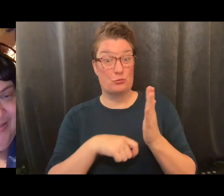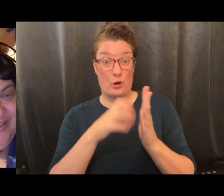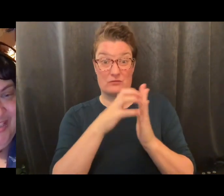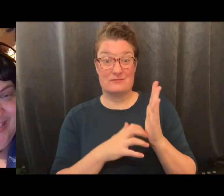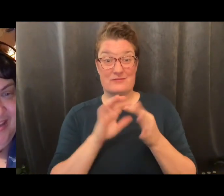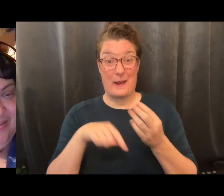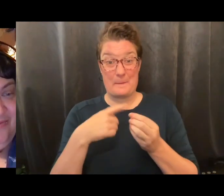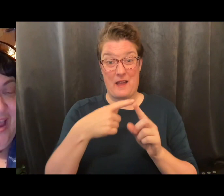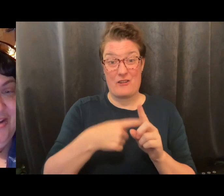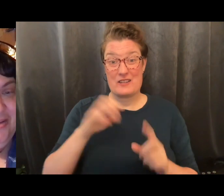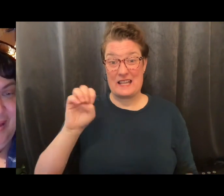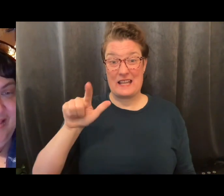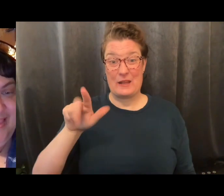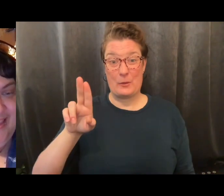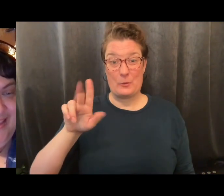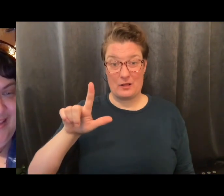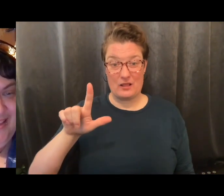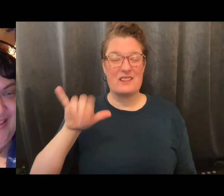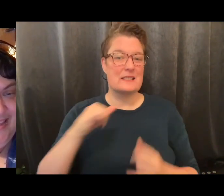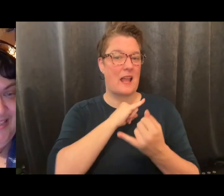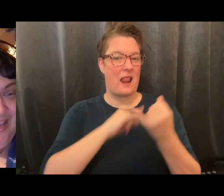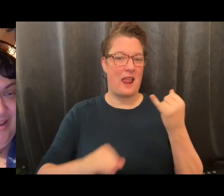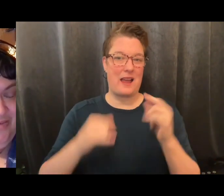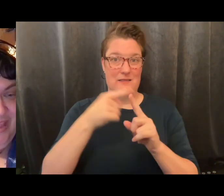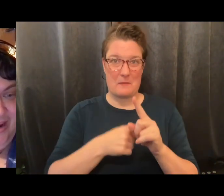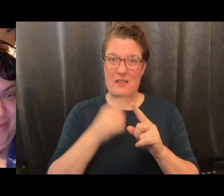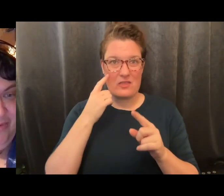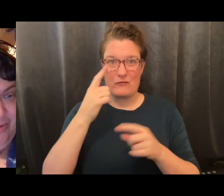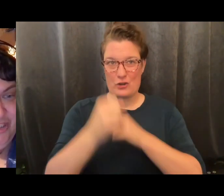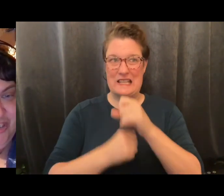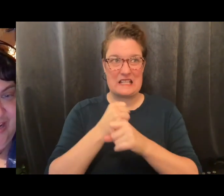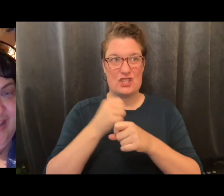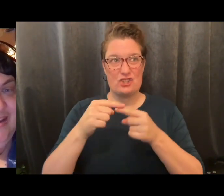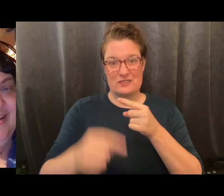month in the cycle of the year before Rosh Hashanah, and, I'm wondering